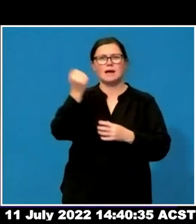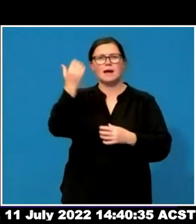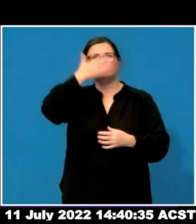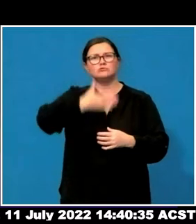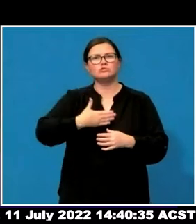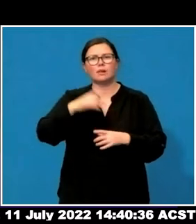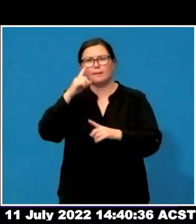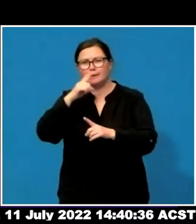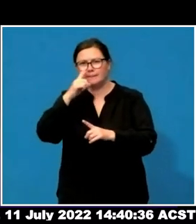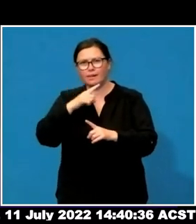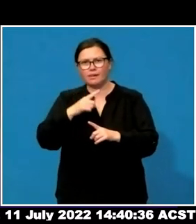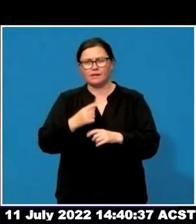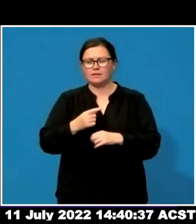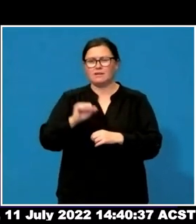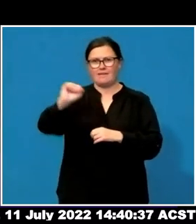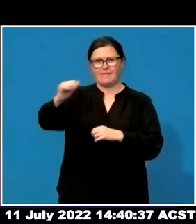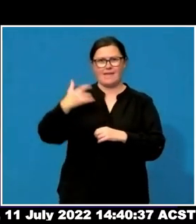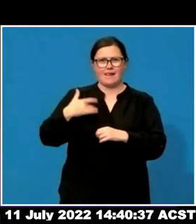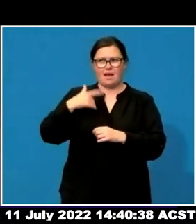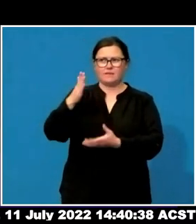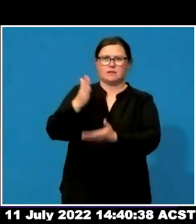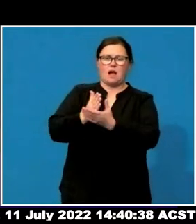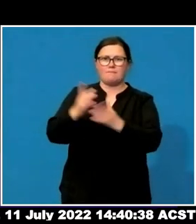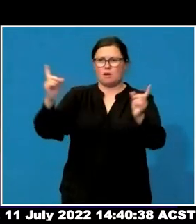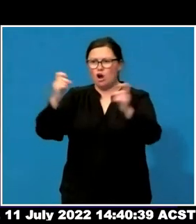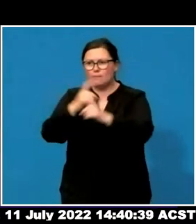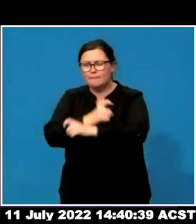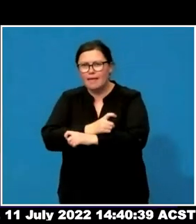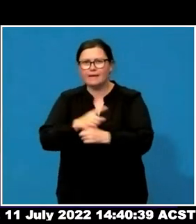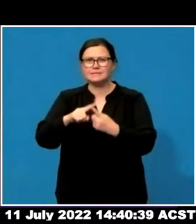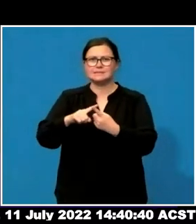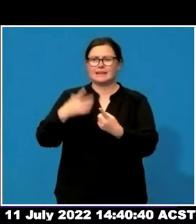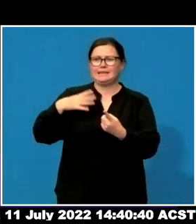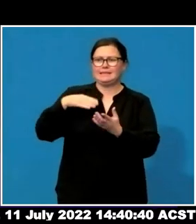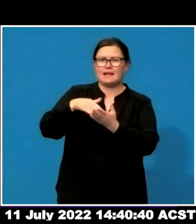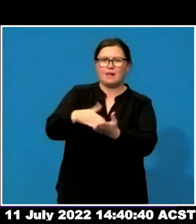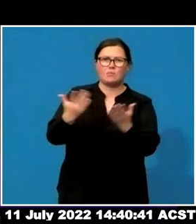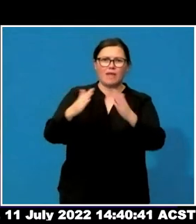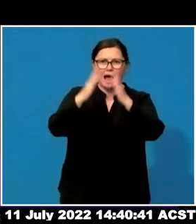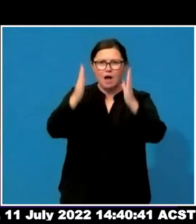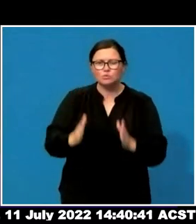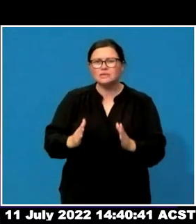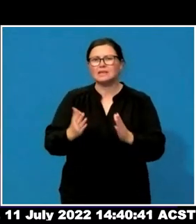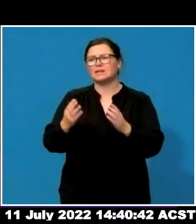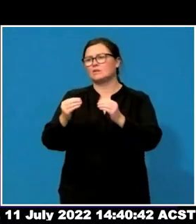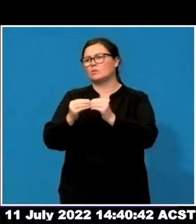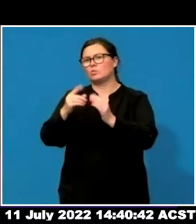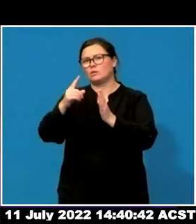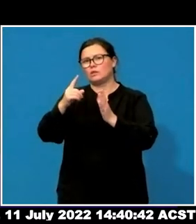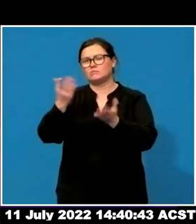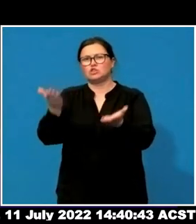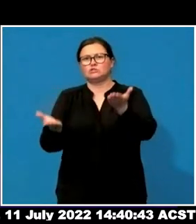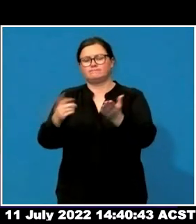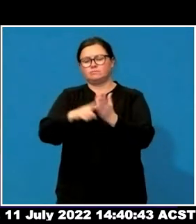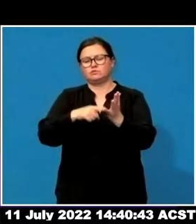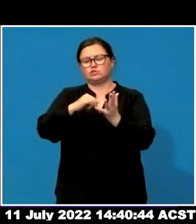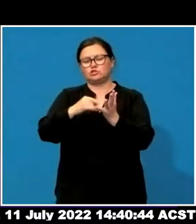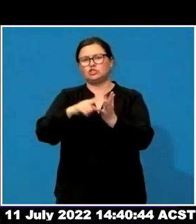different areas: Housing, Justice, they may have employment obligations, Health.